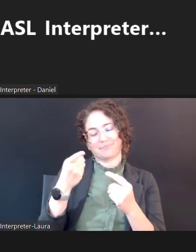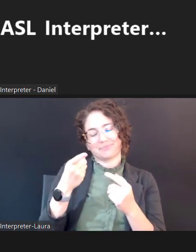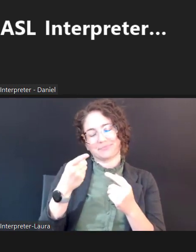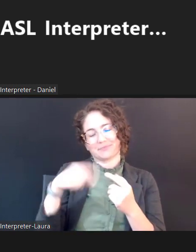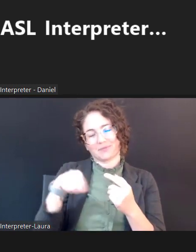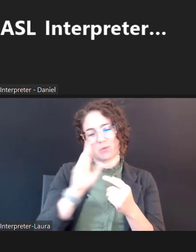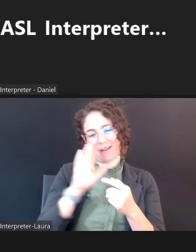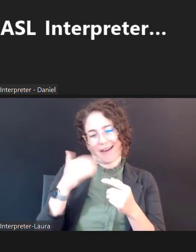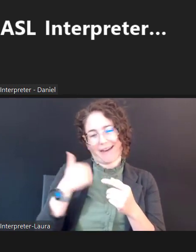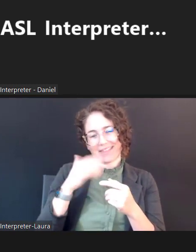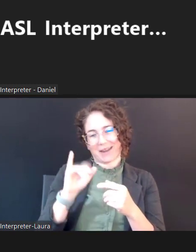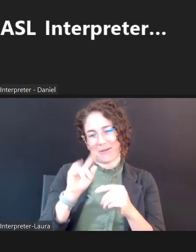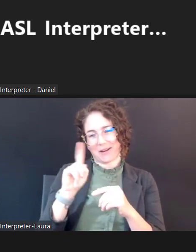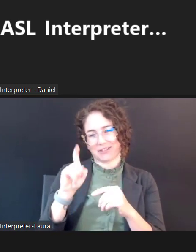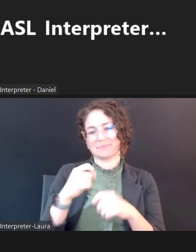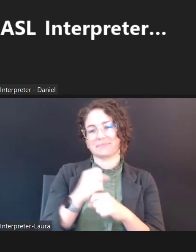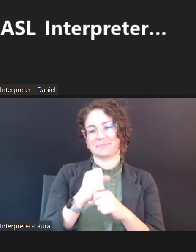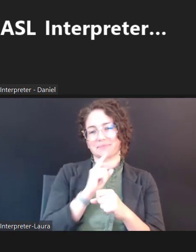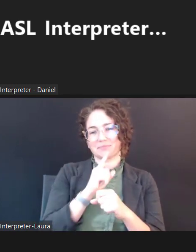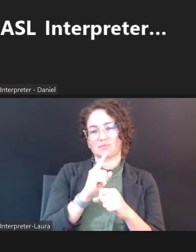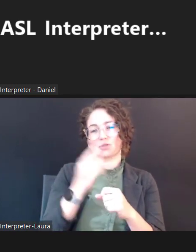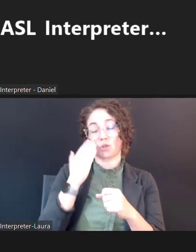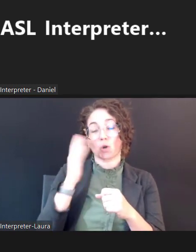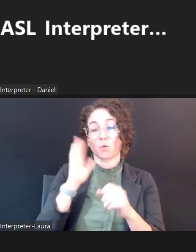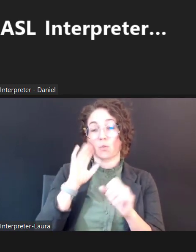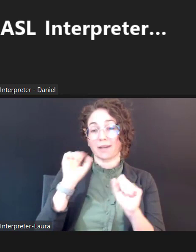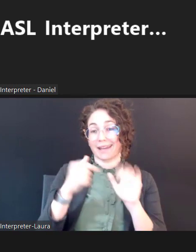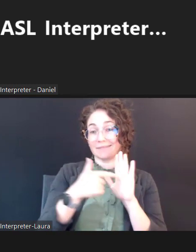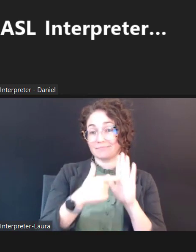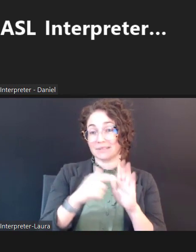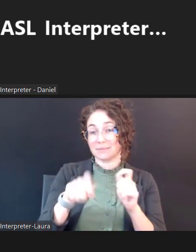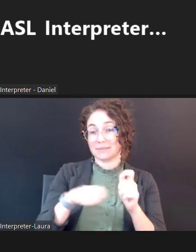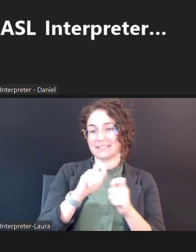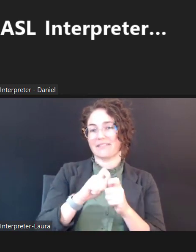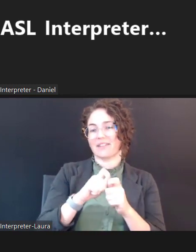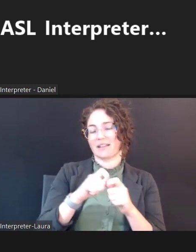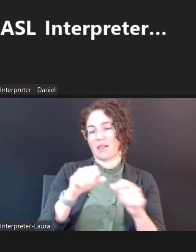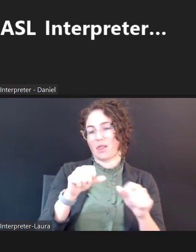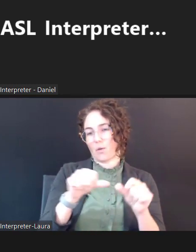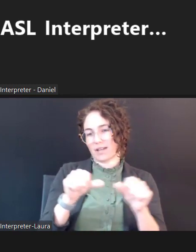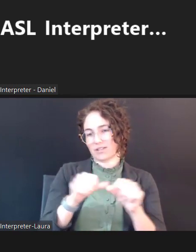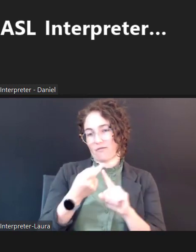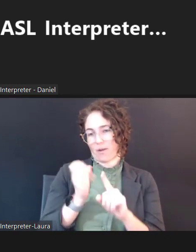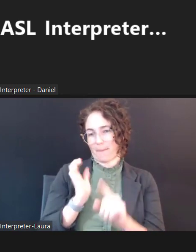So, be assured we can direct you to a specific location, so you can